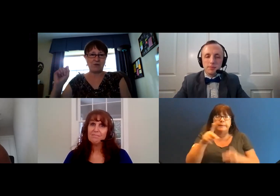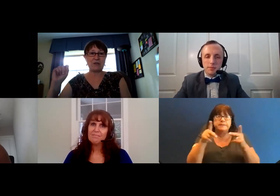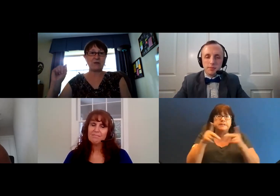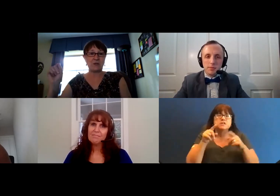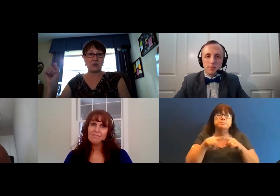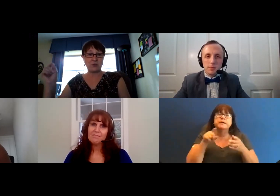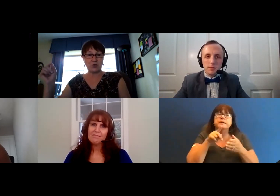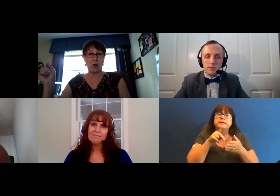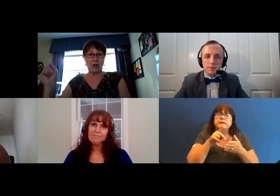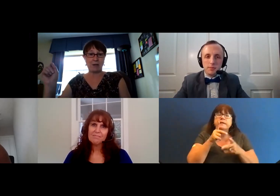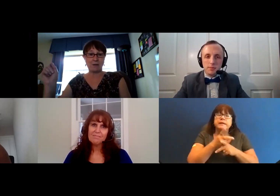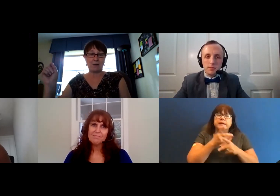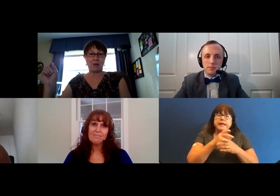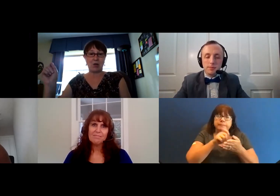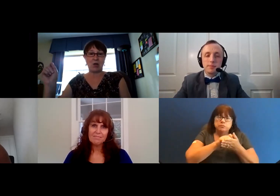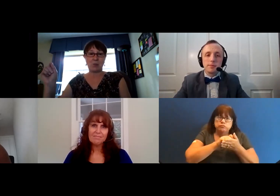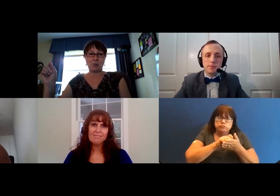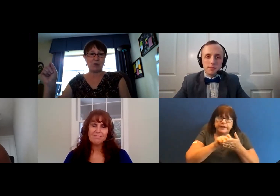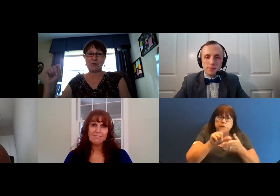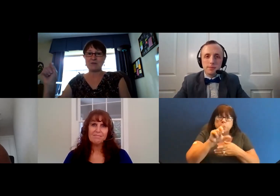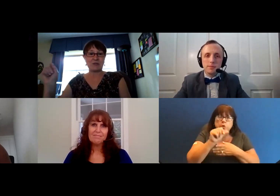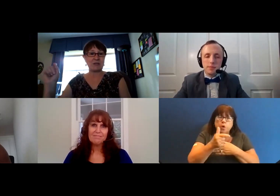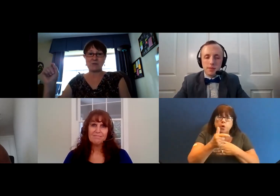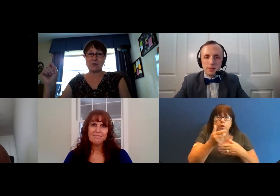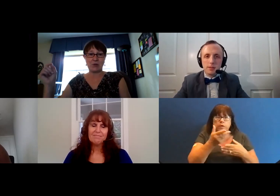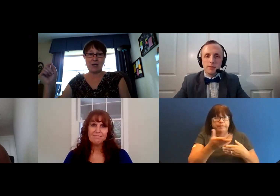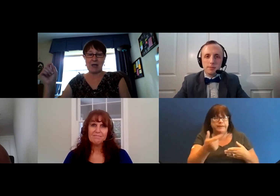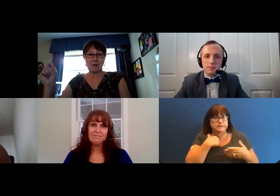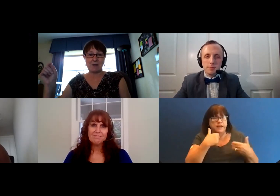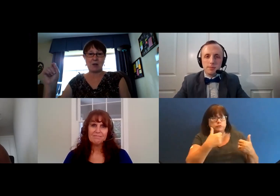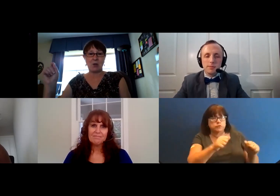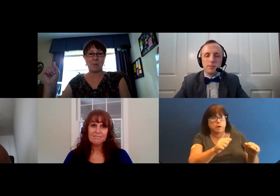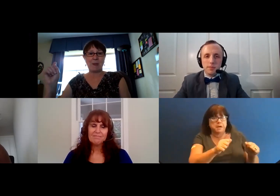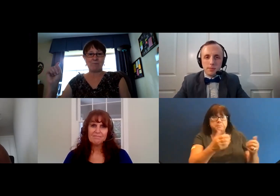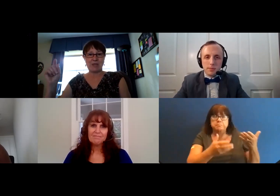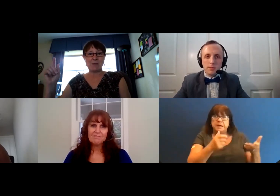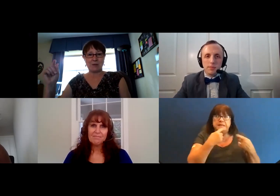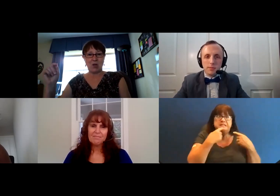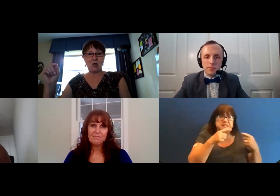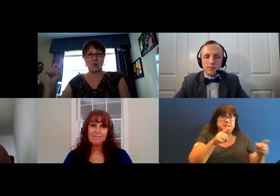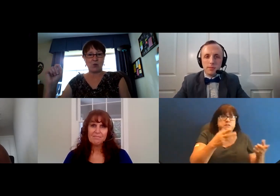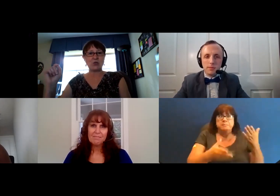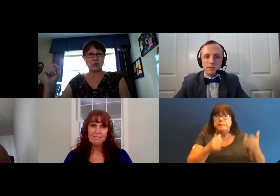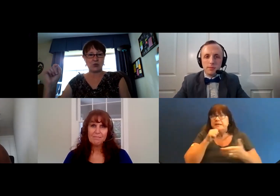things that you've tried whether they're successful or not, keeping a log of what you